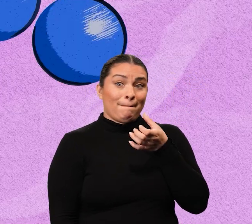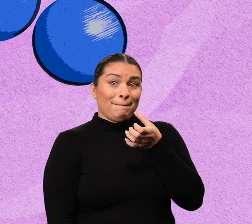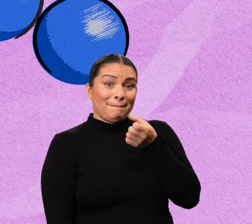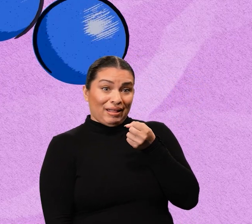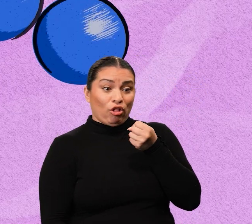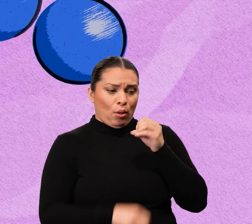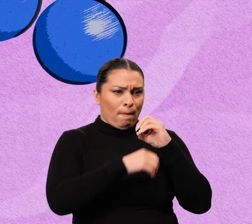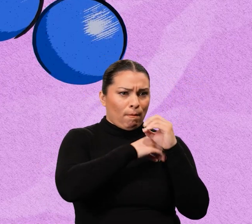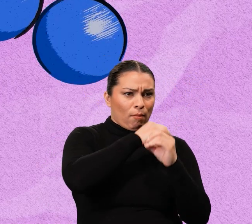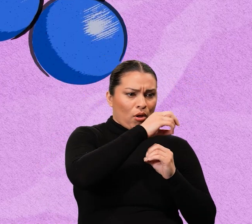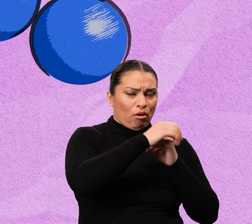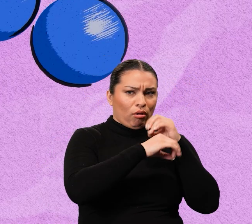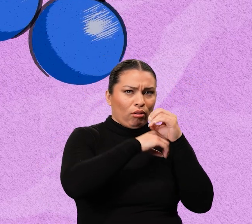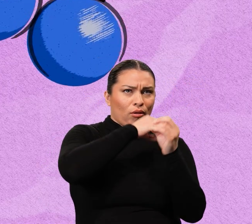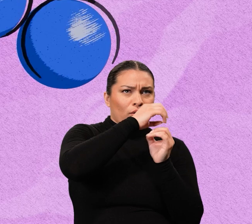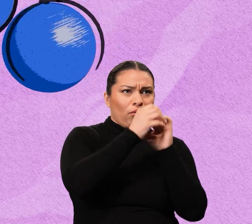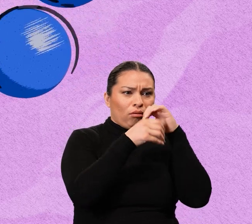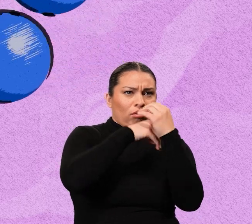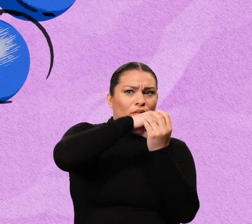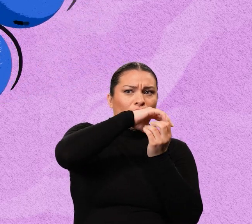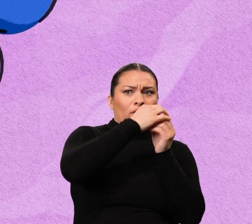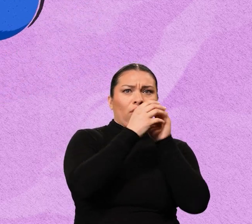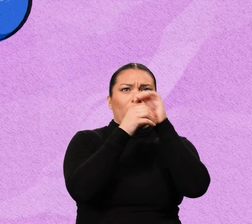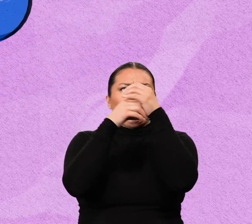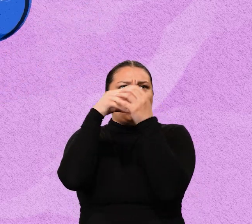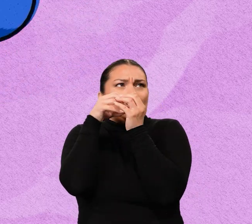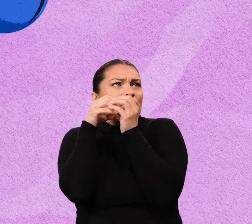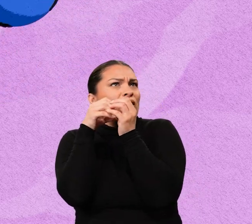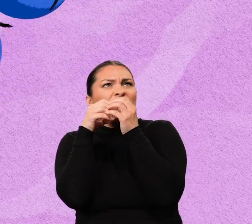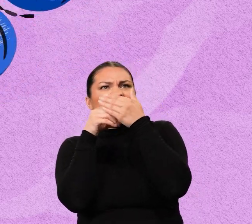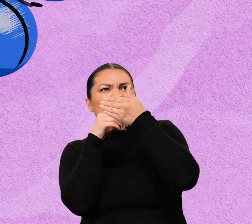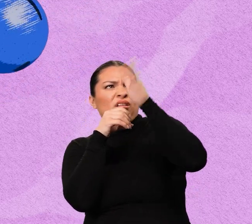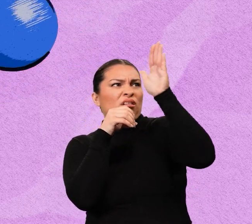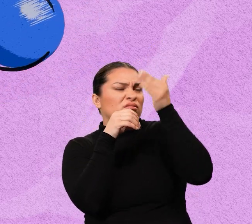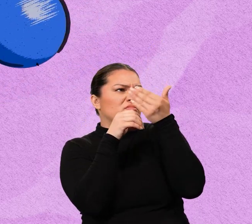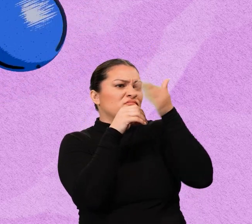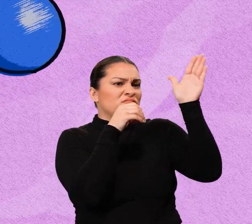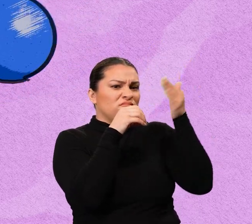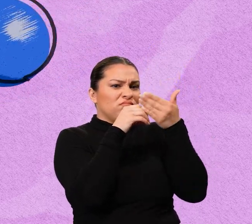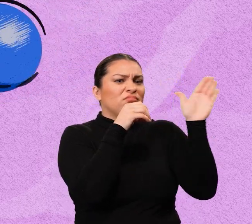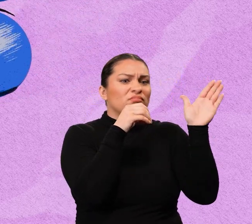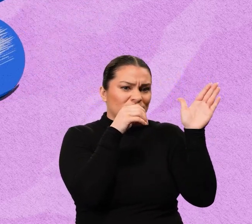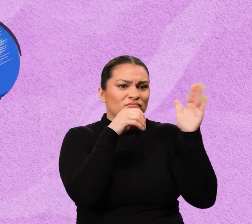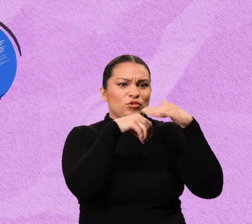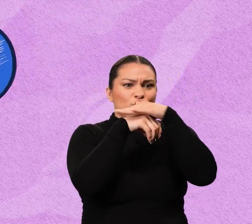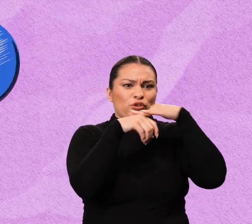Because the milk molecules want to hold themselves together, they try to block other liquids from breaking them apart.